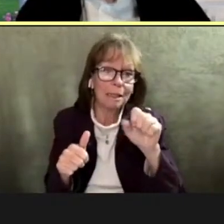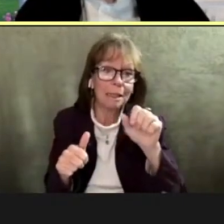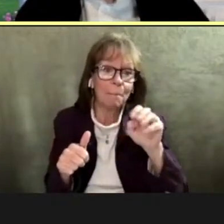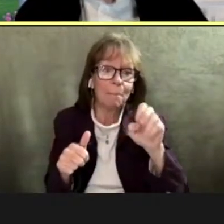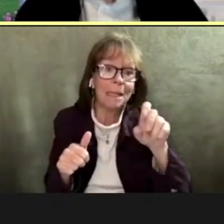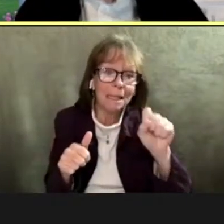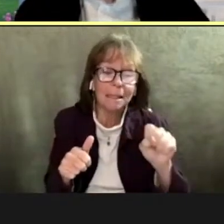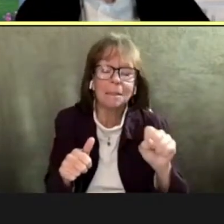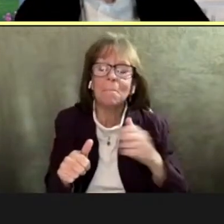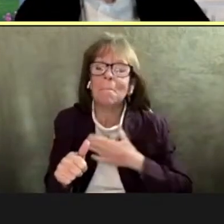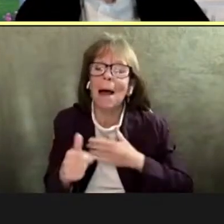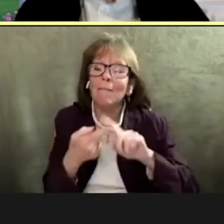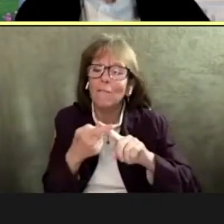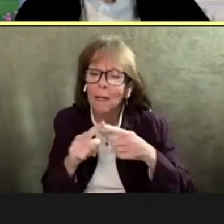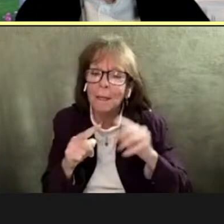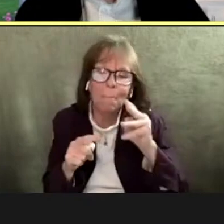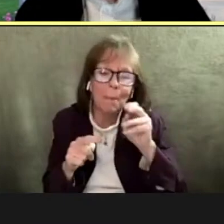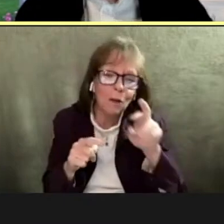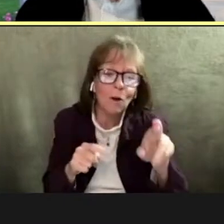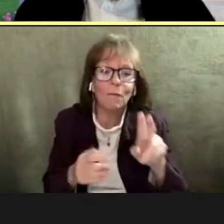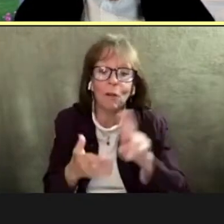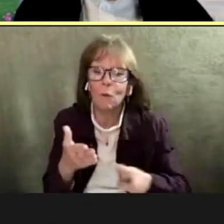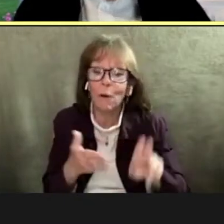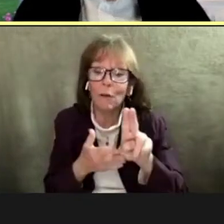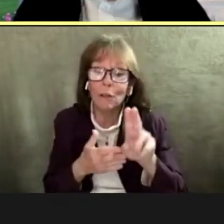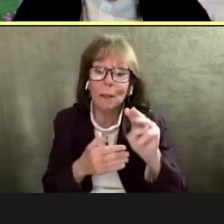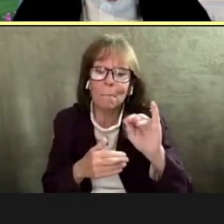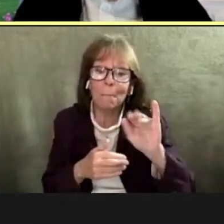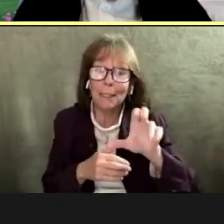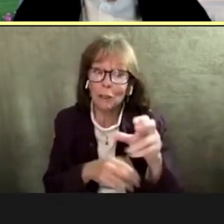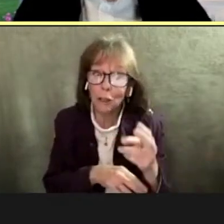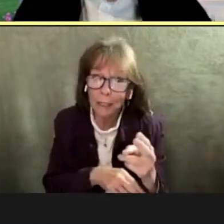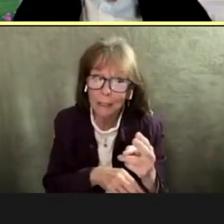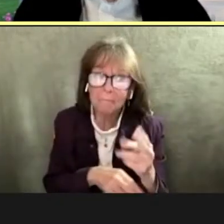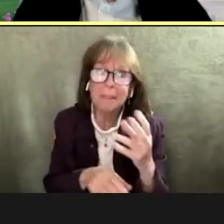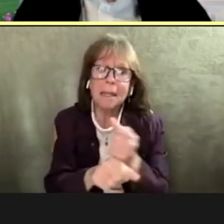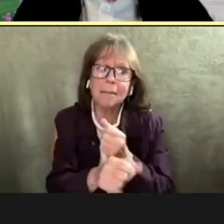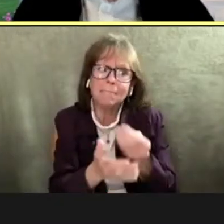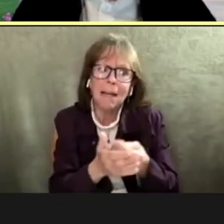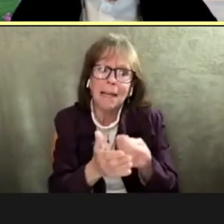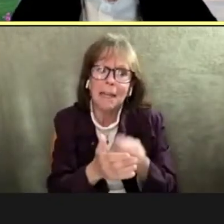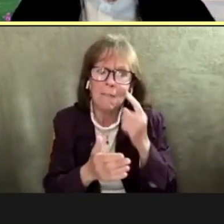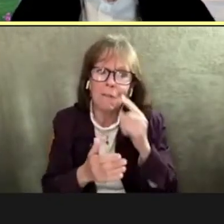mentor from the University of Michigan was given funding for her Docs with Disabilities Initiative.